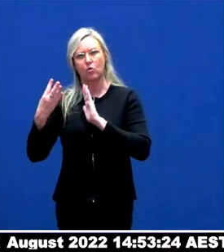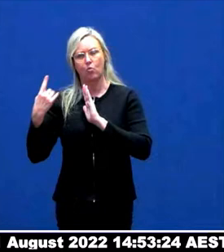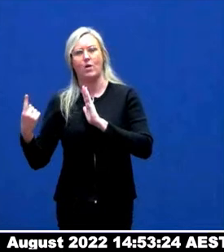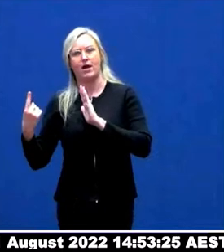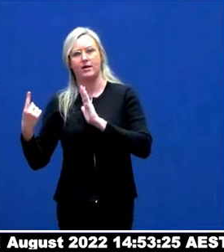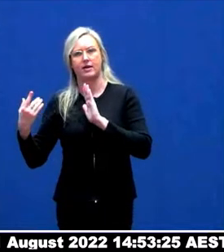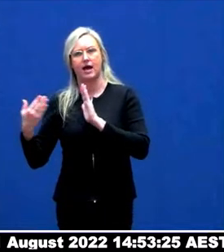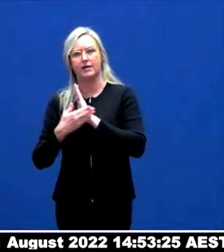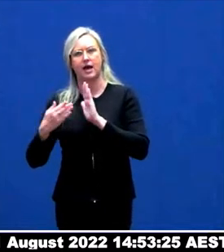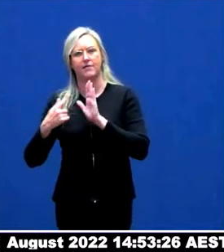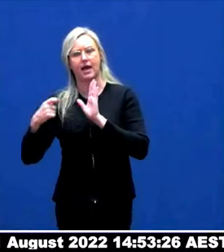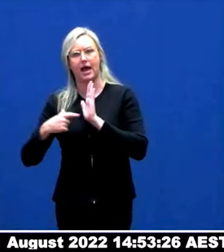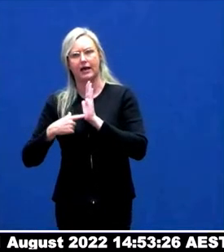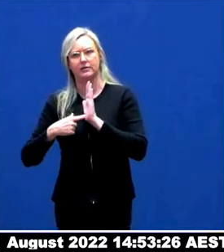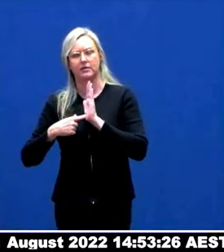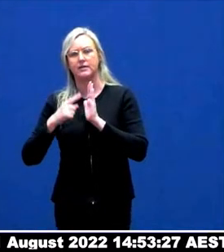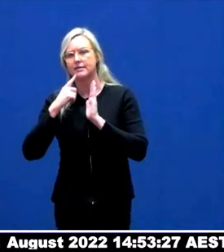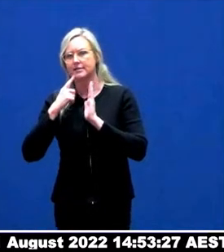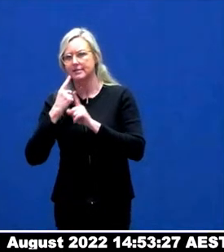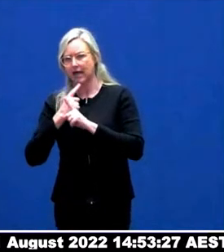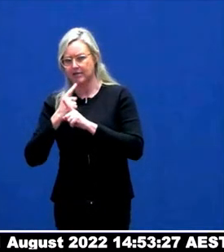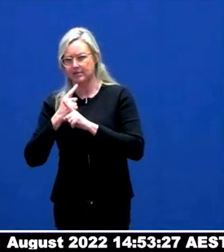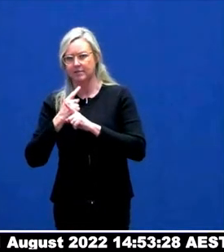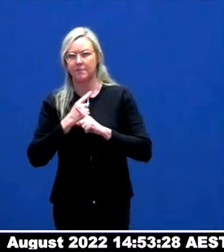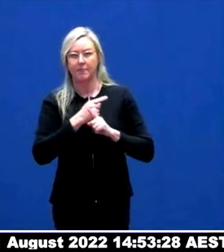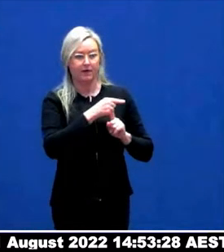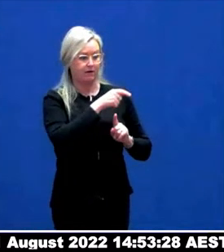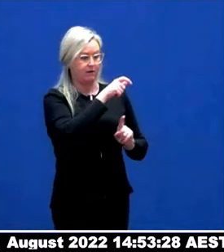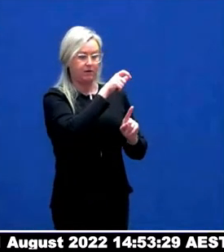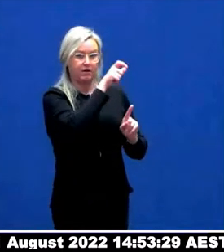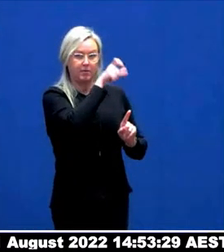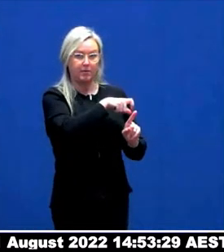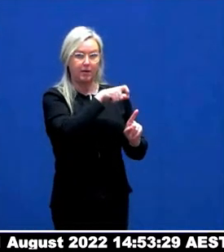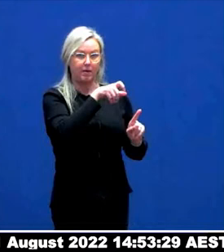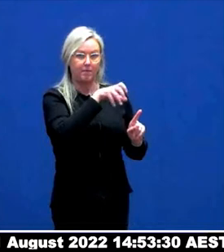applicant must satisfy before a plan can be approved? Yes, Chair.